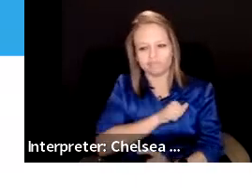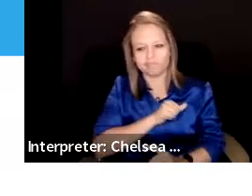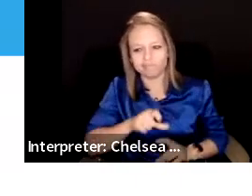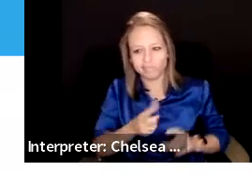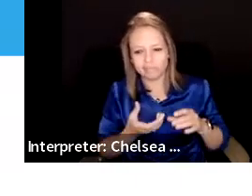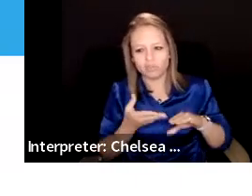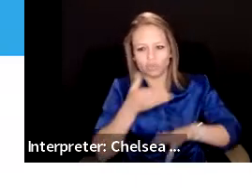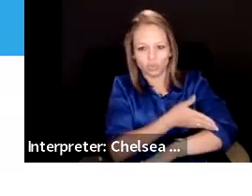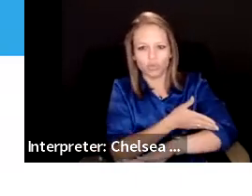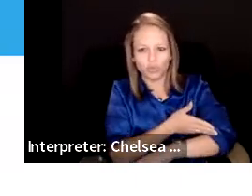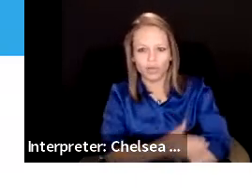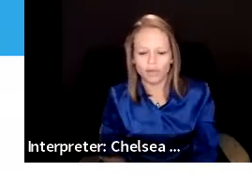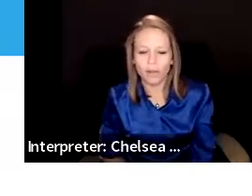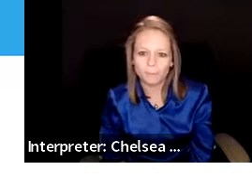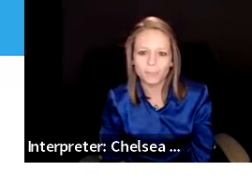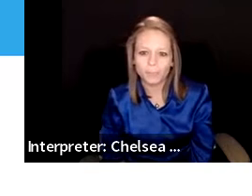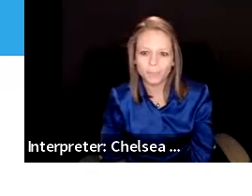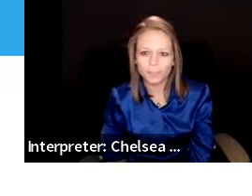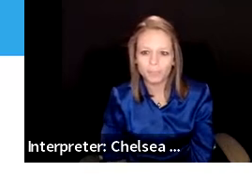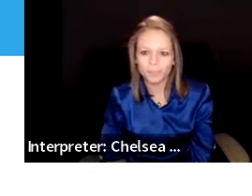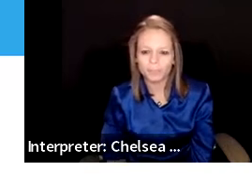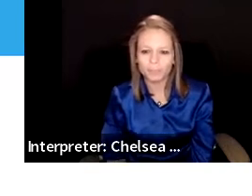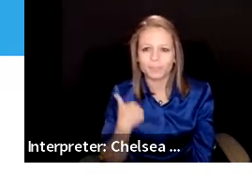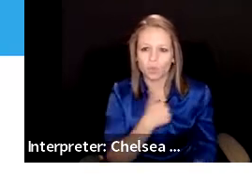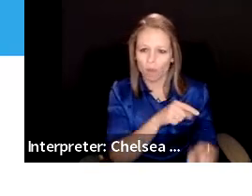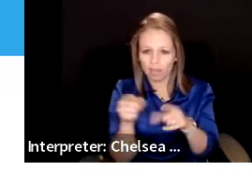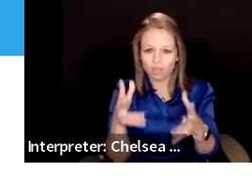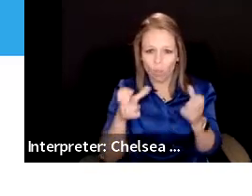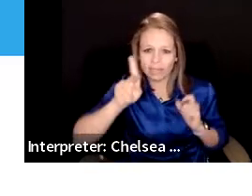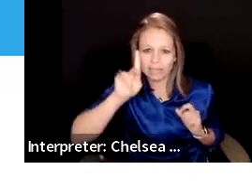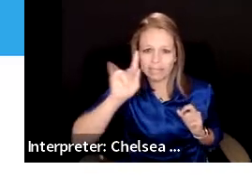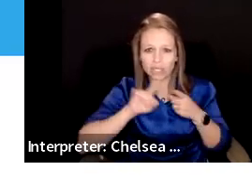better support loved ones with OUD.